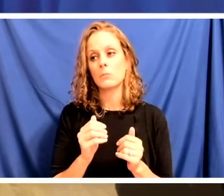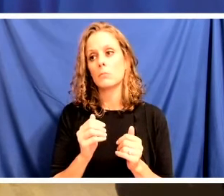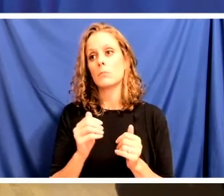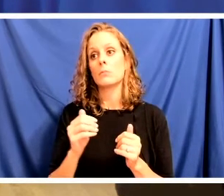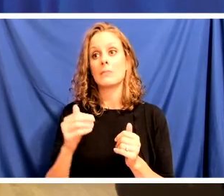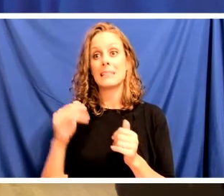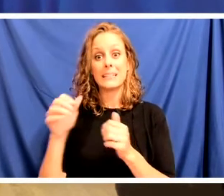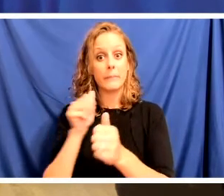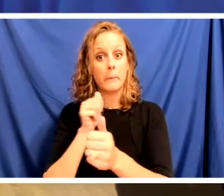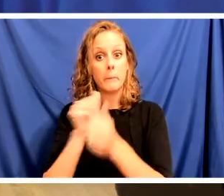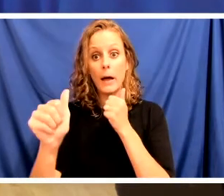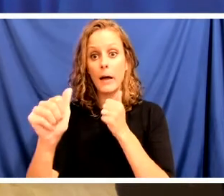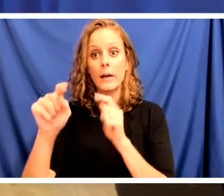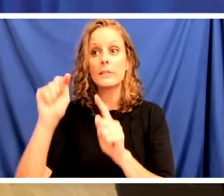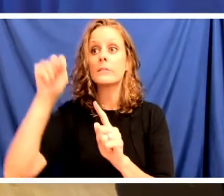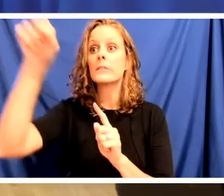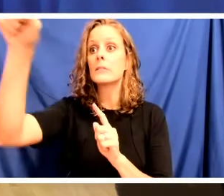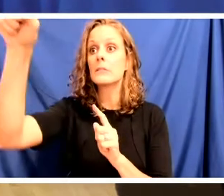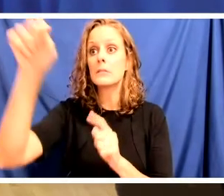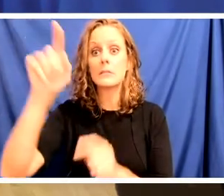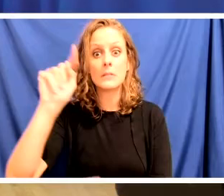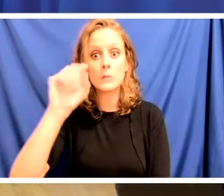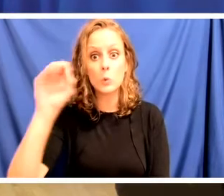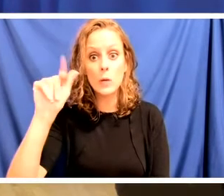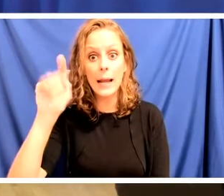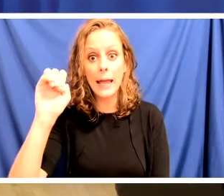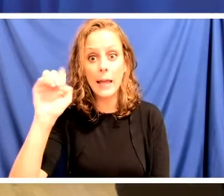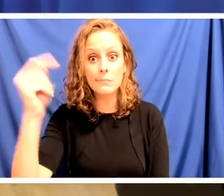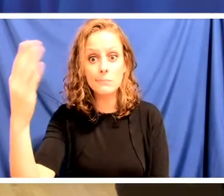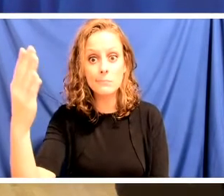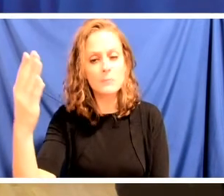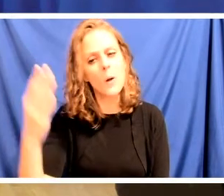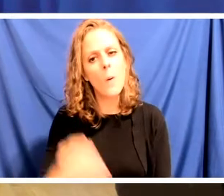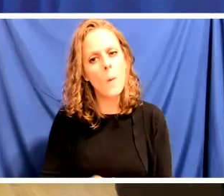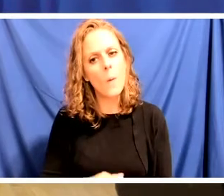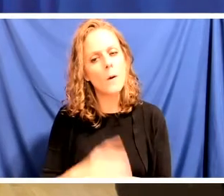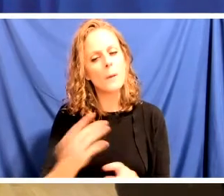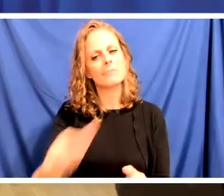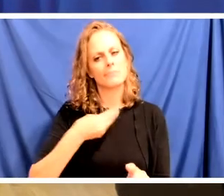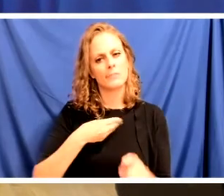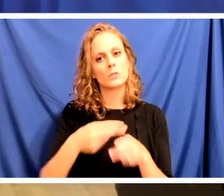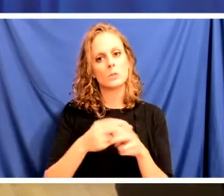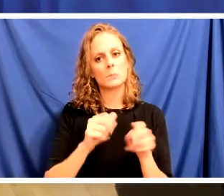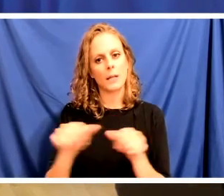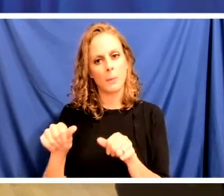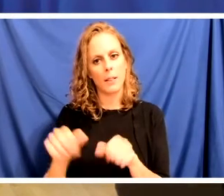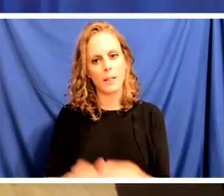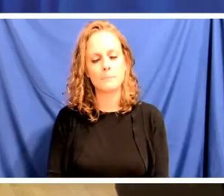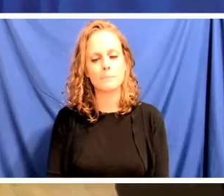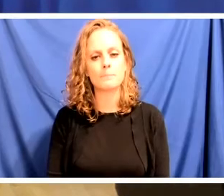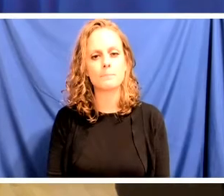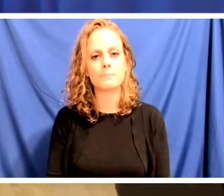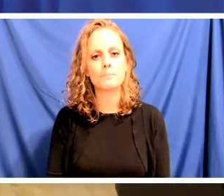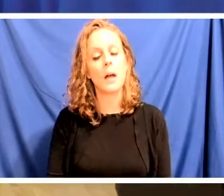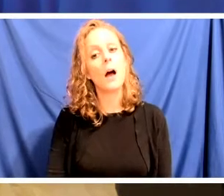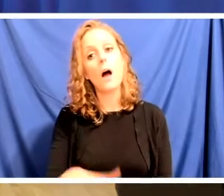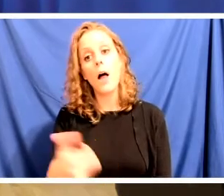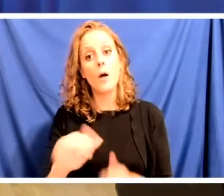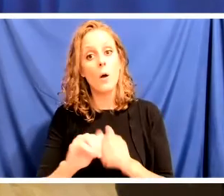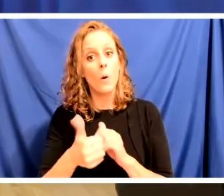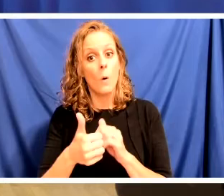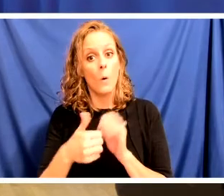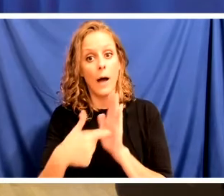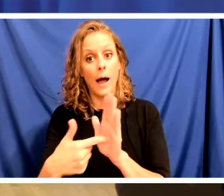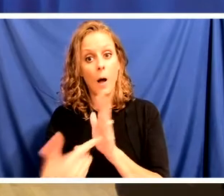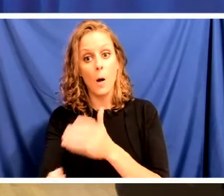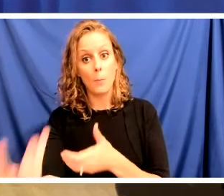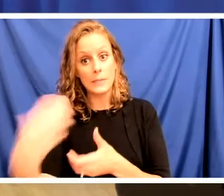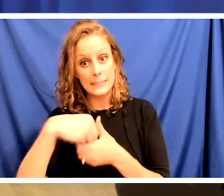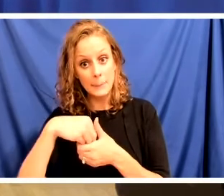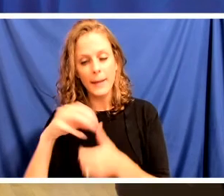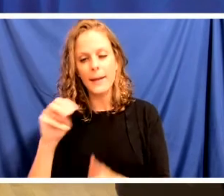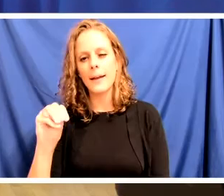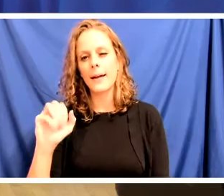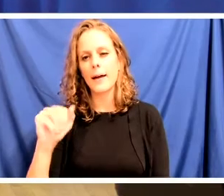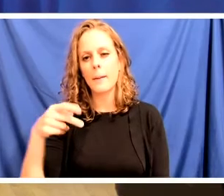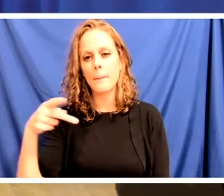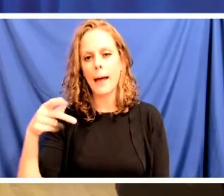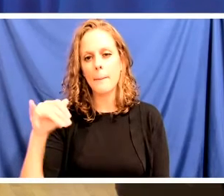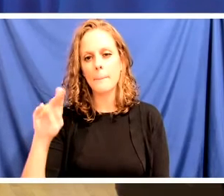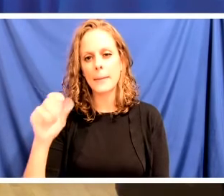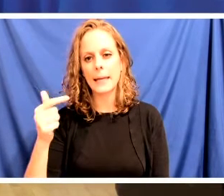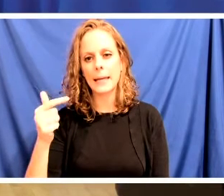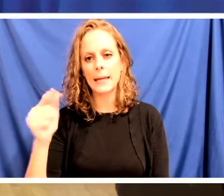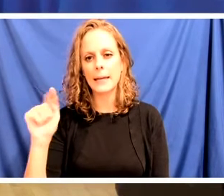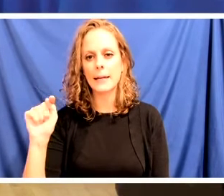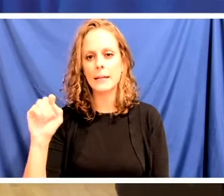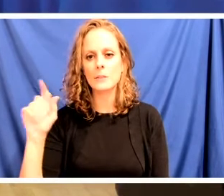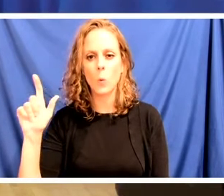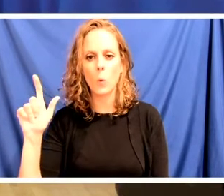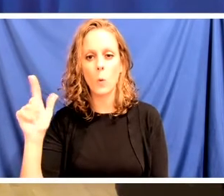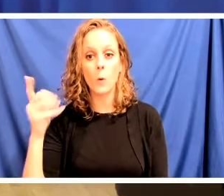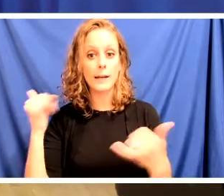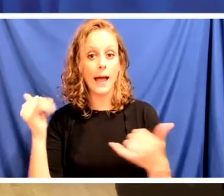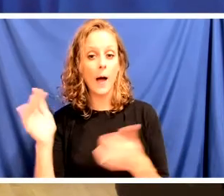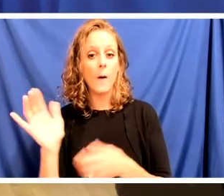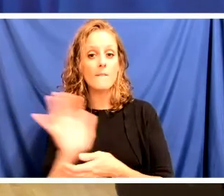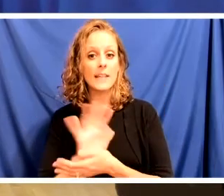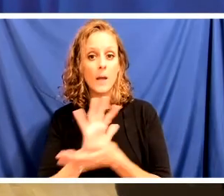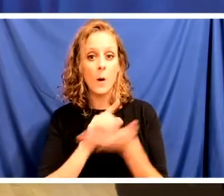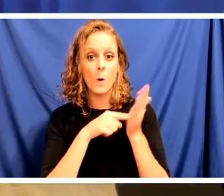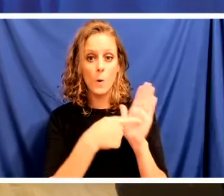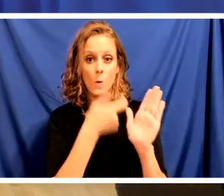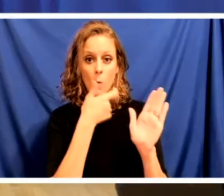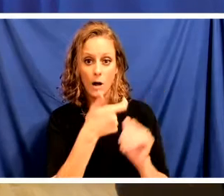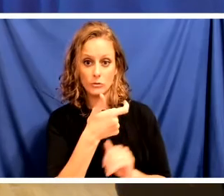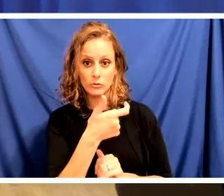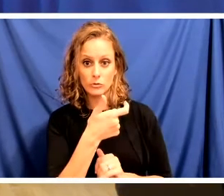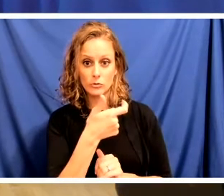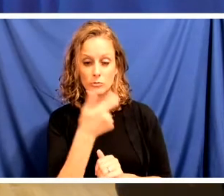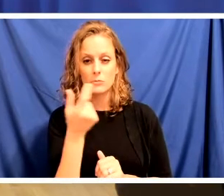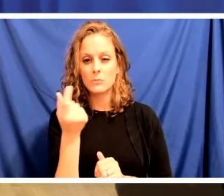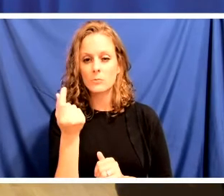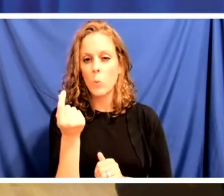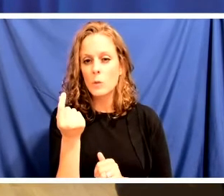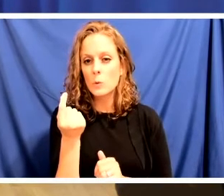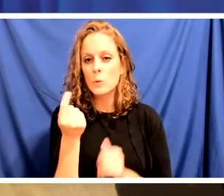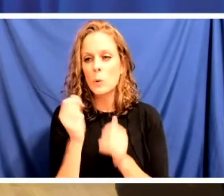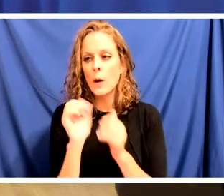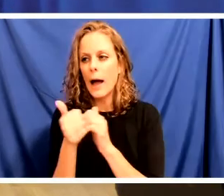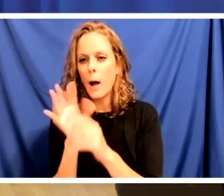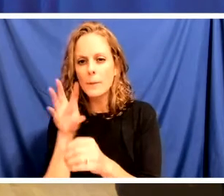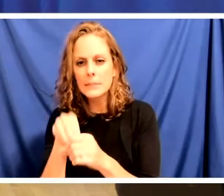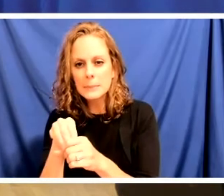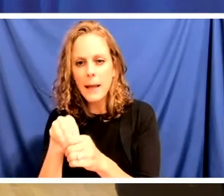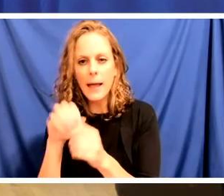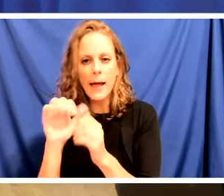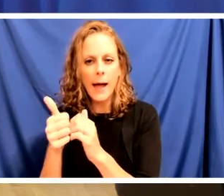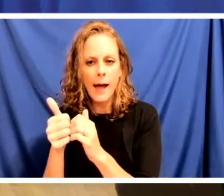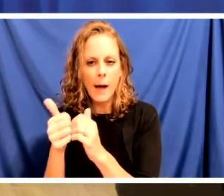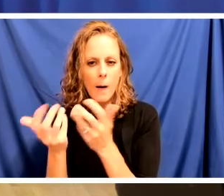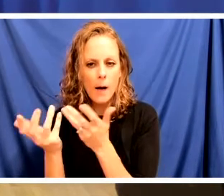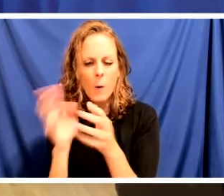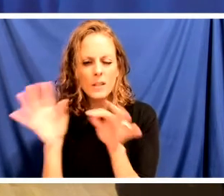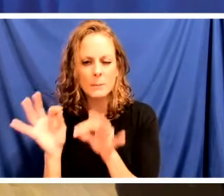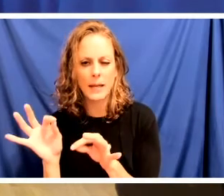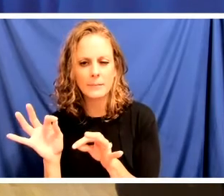SacGov: The better, so another way to participate is through various mapping tools and we are going to play a short video on what those mapping tools look like and how you can participate now Courtney actually before we go there, I just like to share just a little bit of.